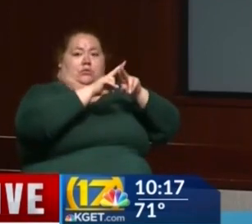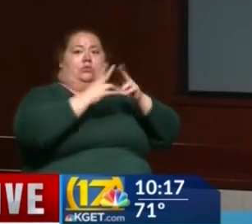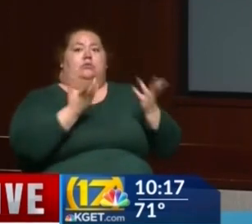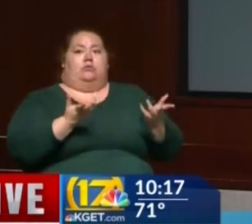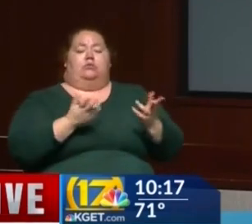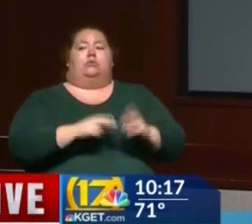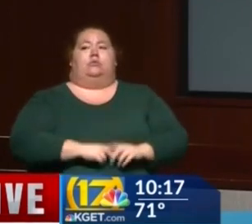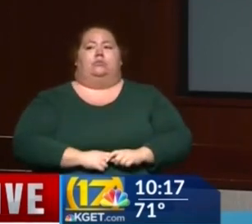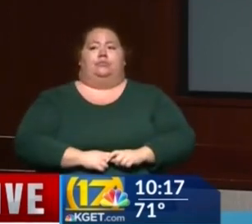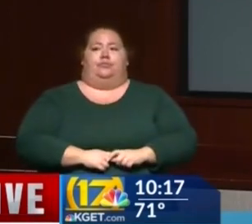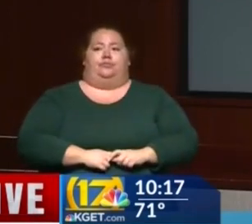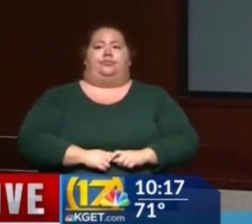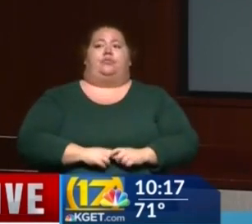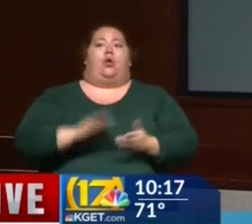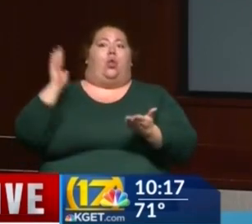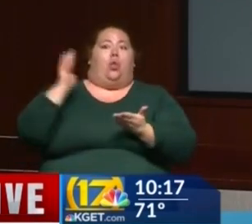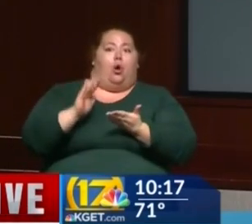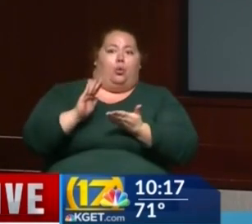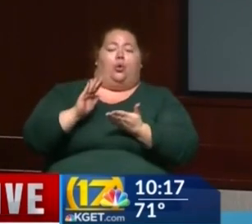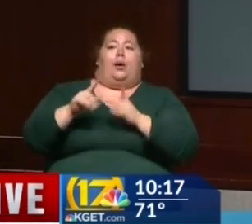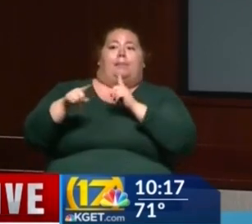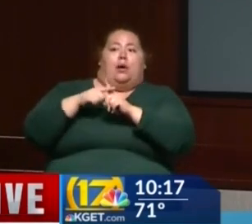FOCUS IS THE COMMUNITY ON KEEPING OUR NUMBERS GOING THE